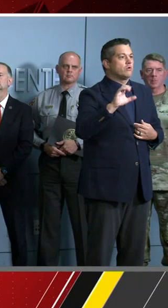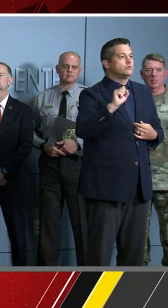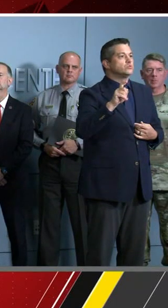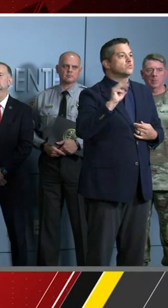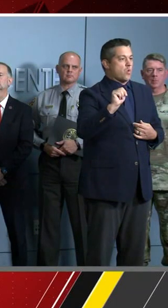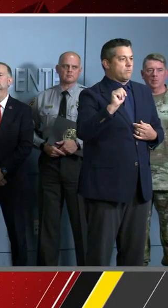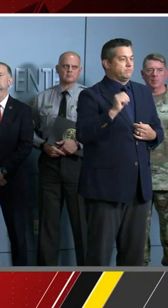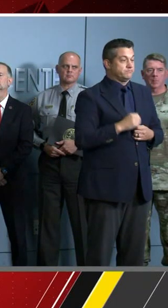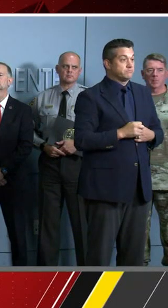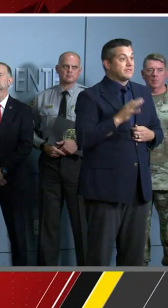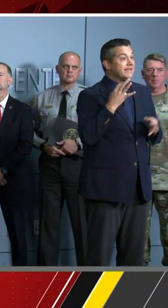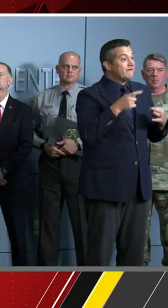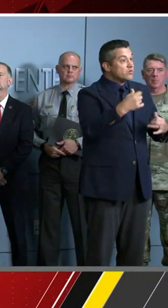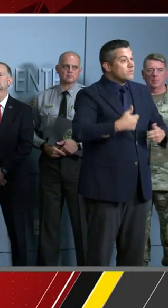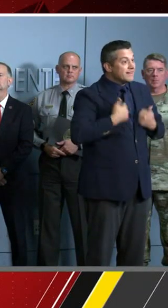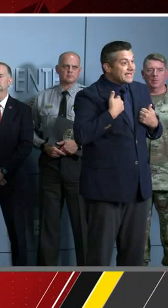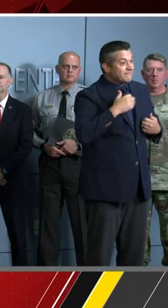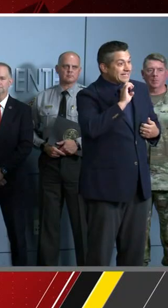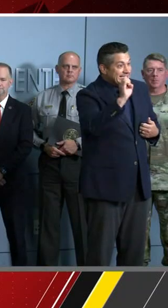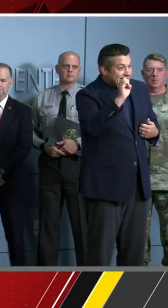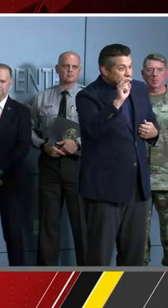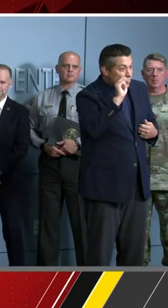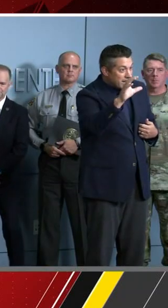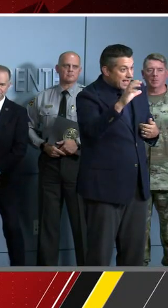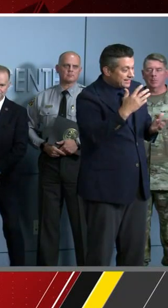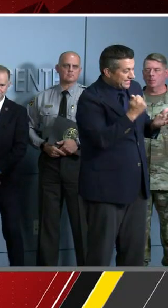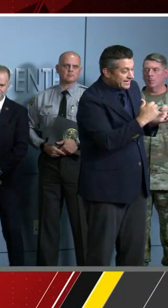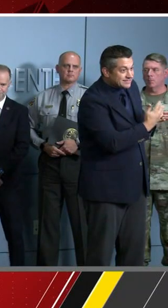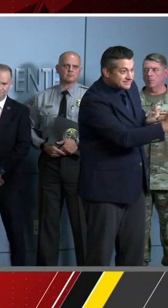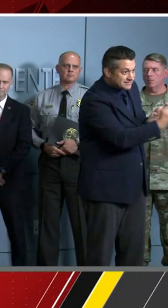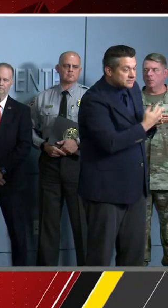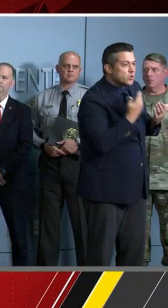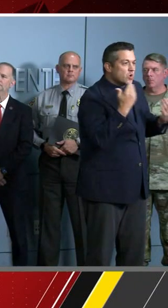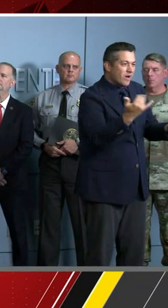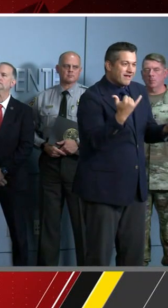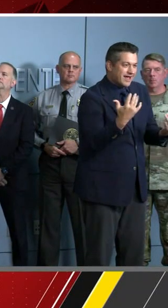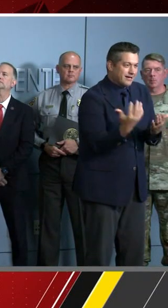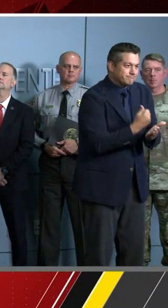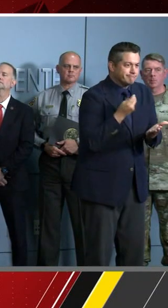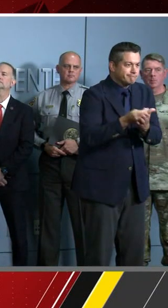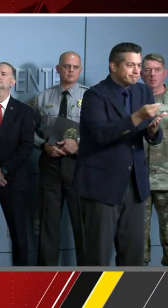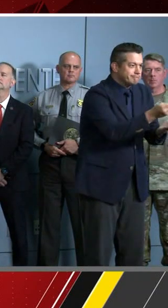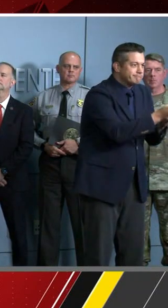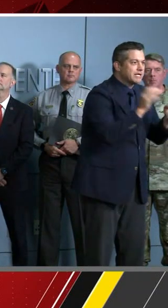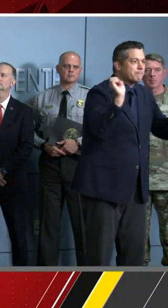haven't already, storm up on